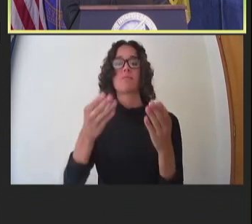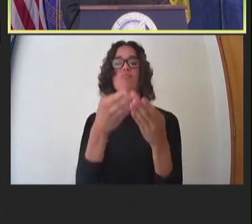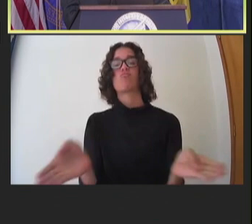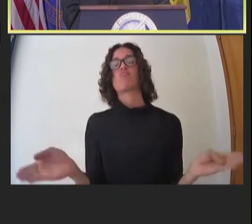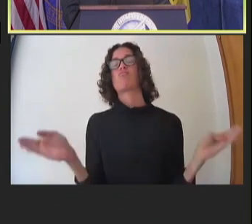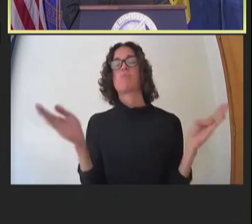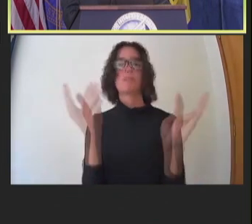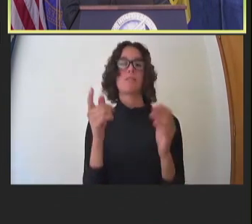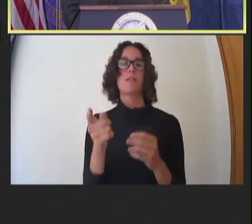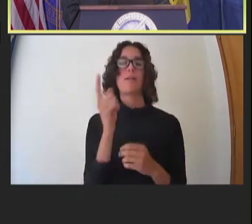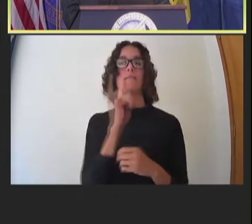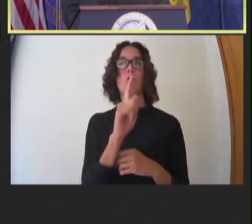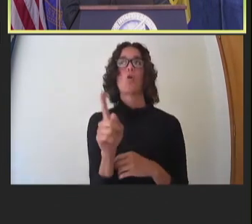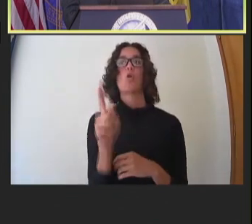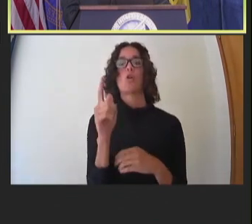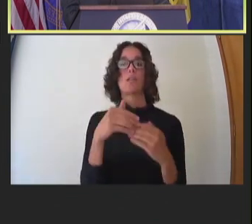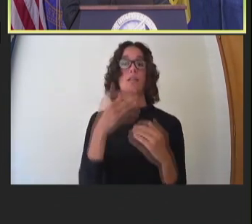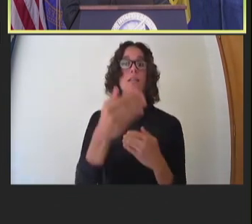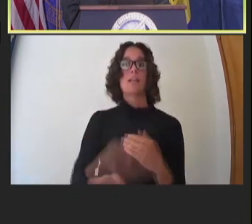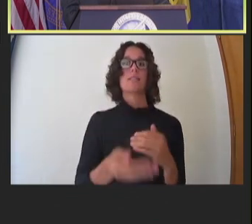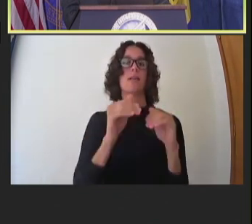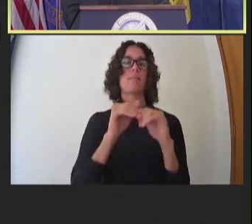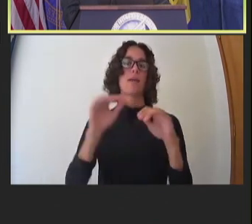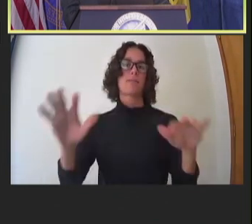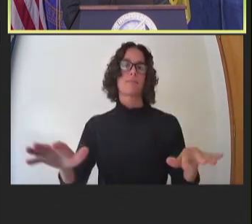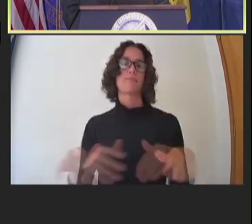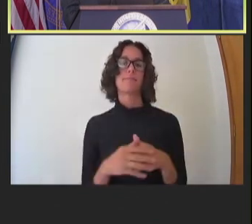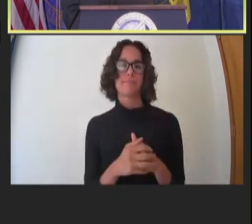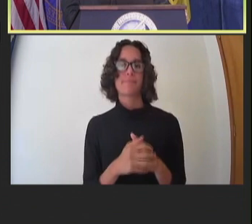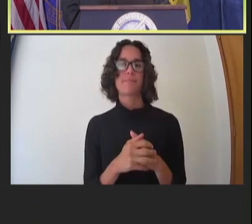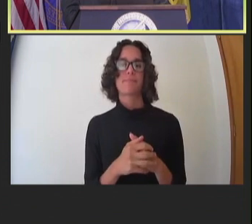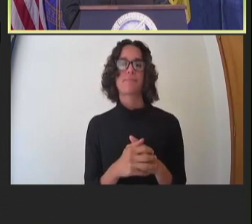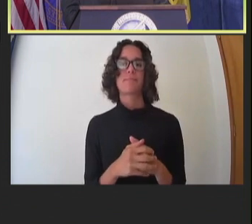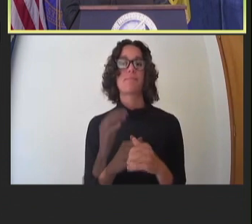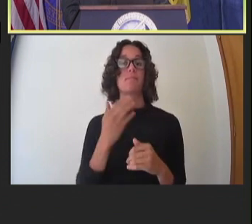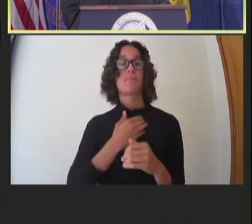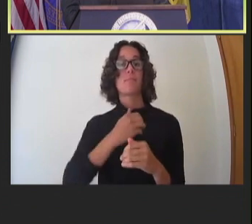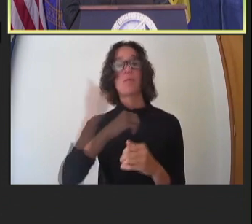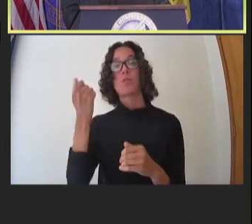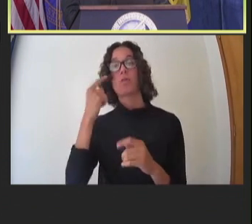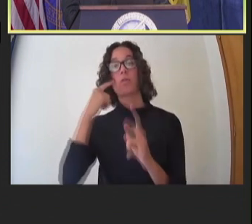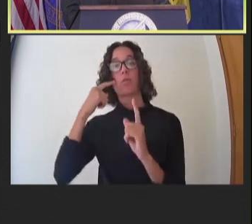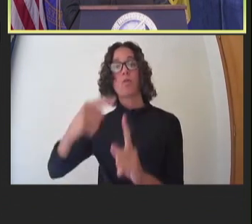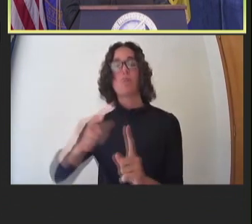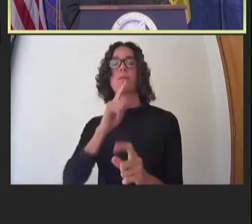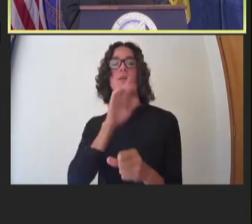Our second panel focused on assuring equitable availability and engagement with LGBTQIA